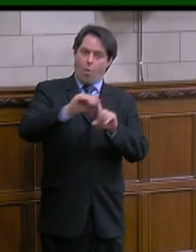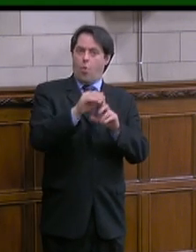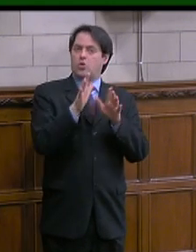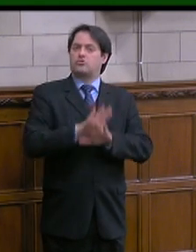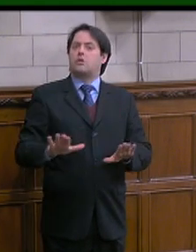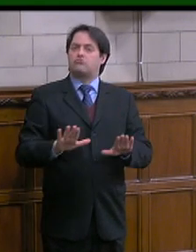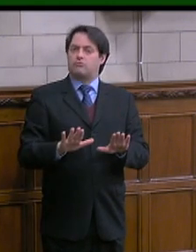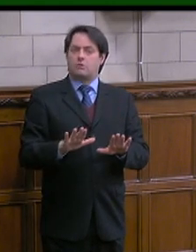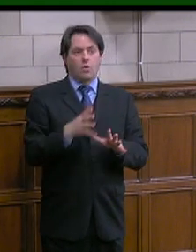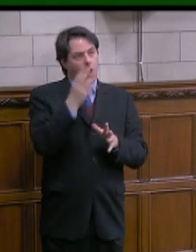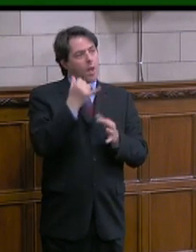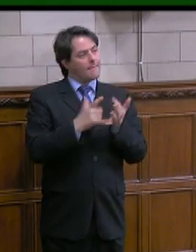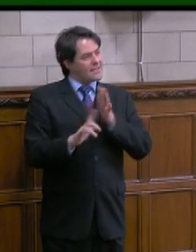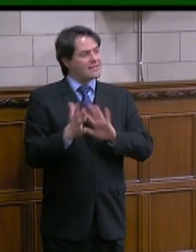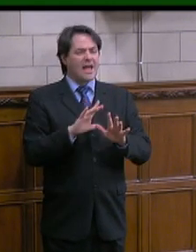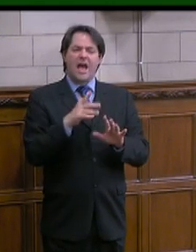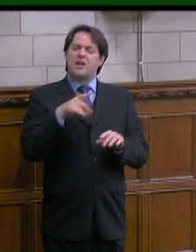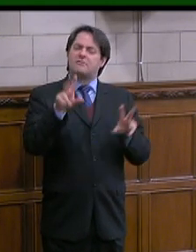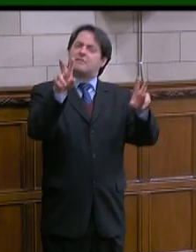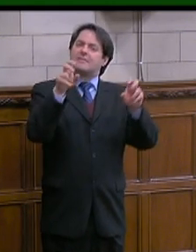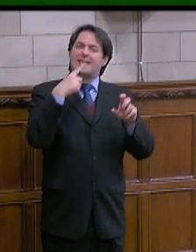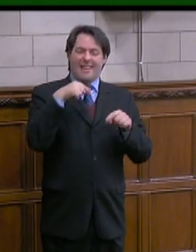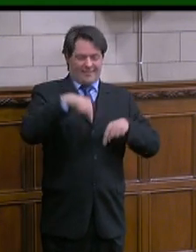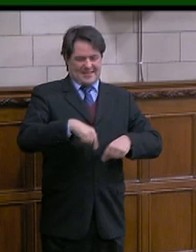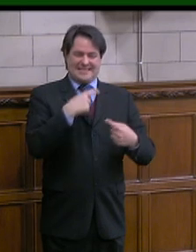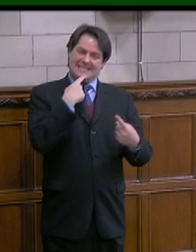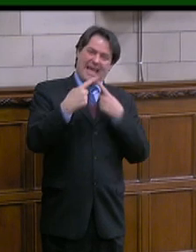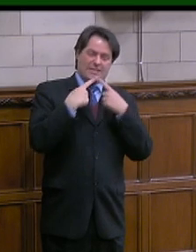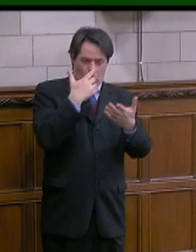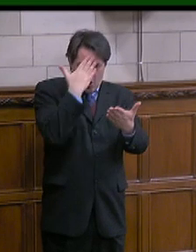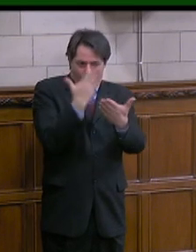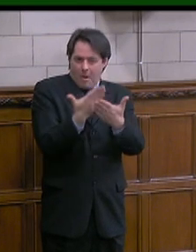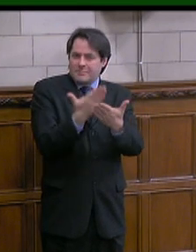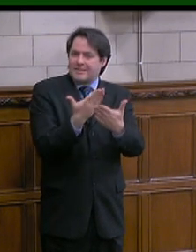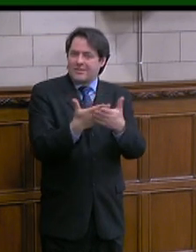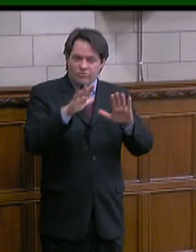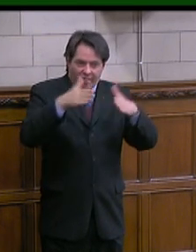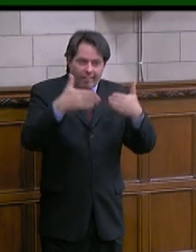I liked the phrase she used about the data obsession in school results.